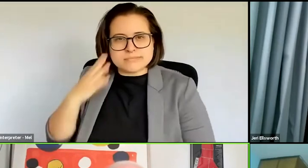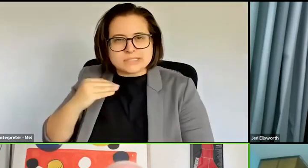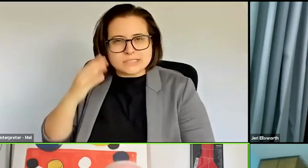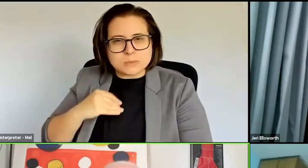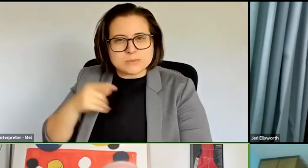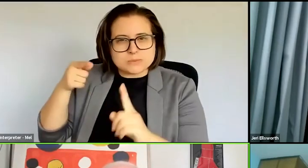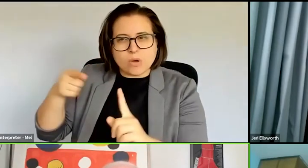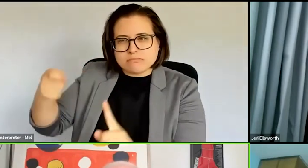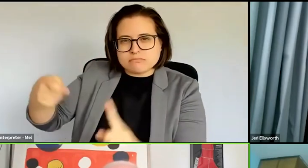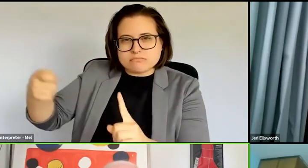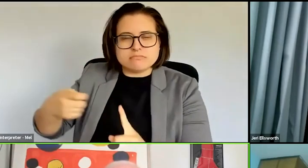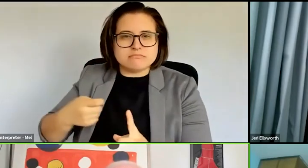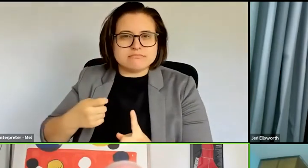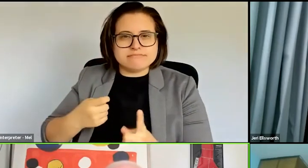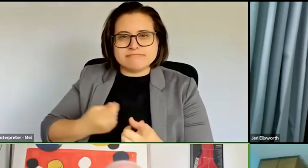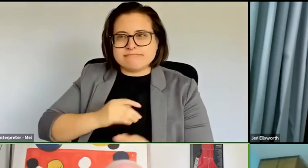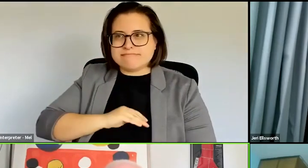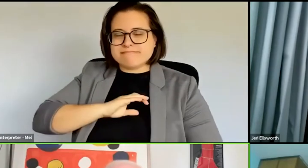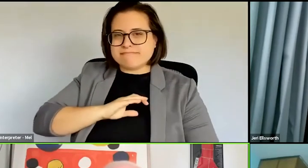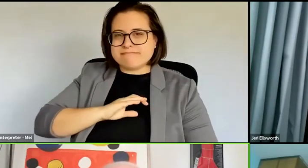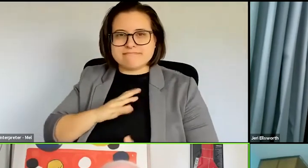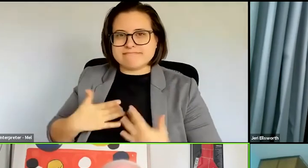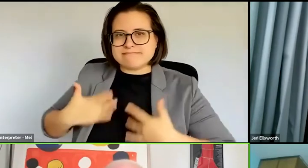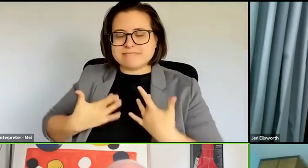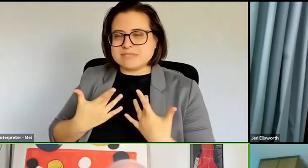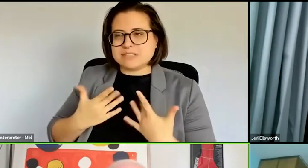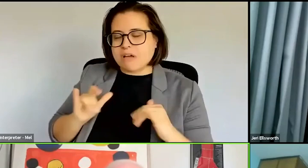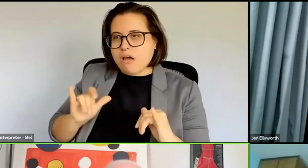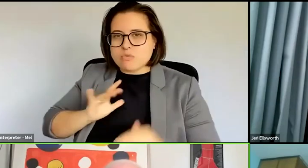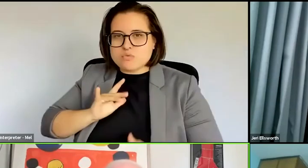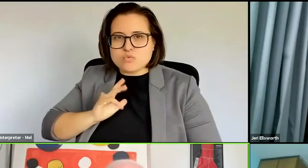amuse, and entertain people in a surprising way that they didn't to anticipate because they don't